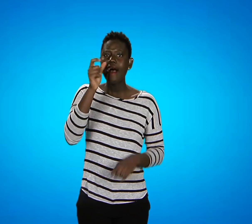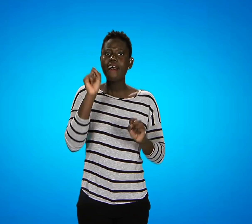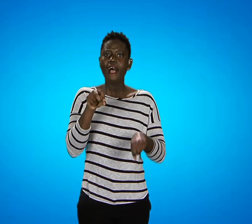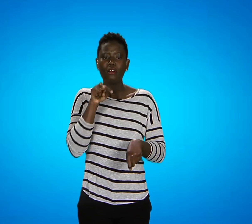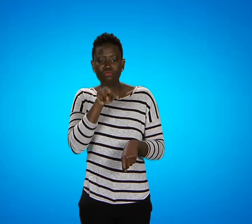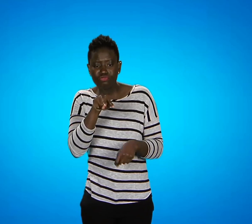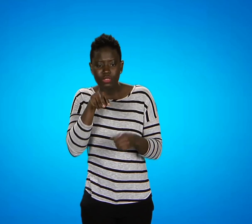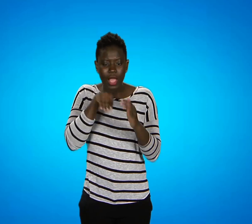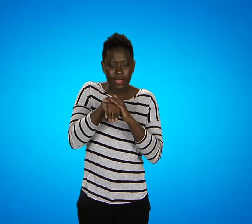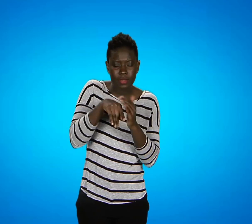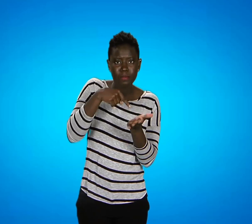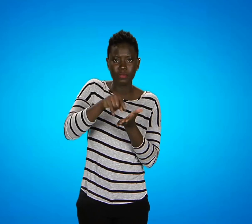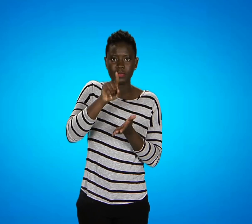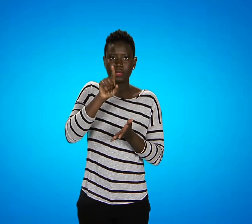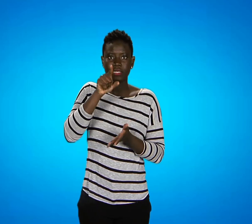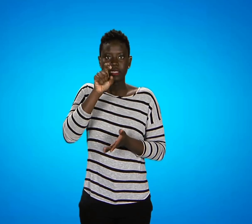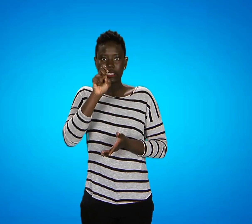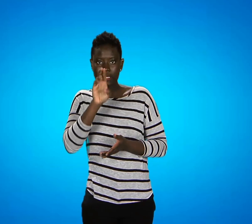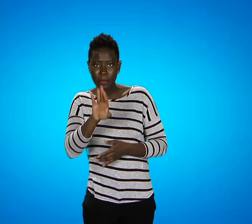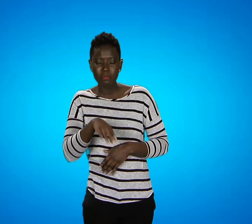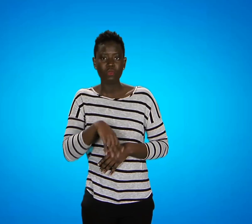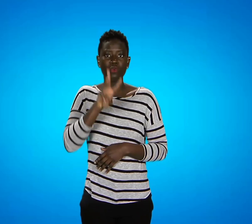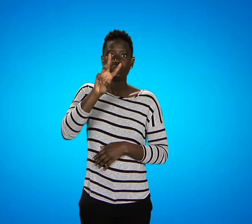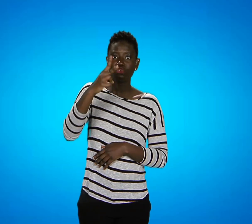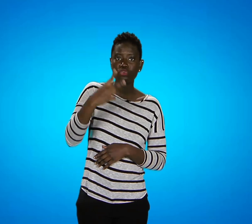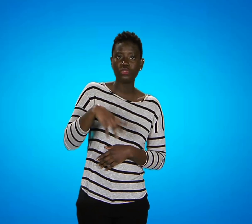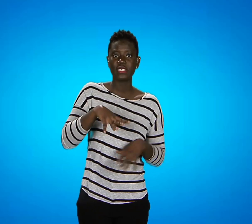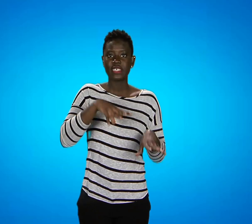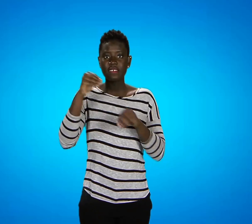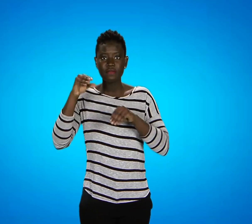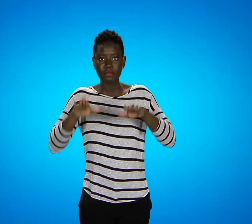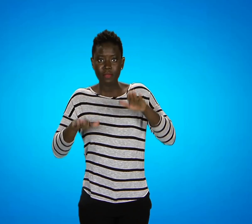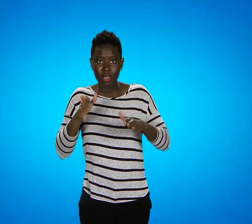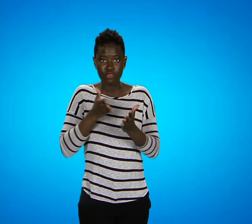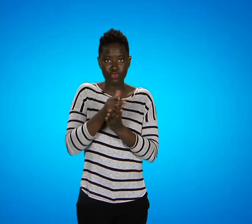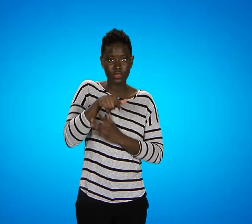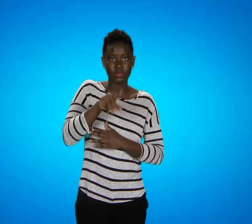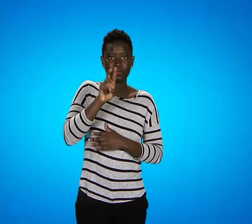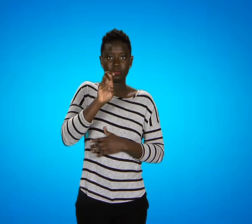You can access your pay statements, W2, and leave balance through the website.